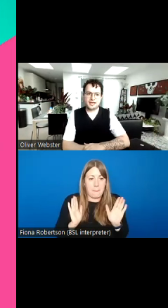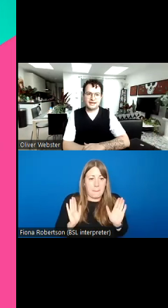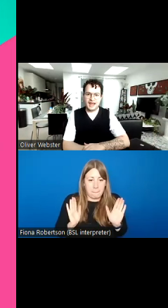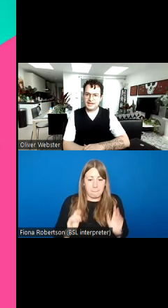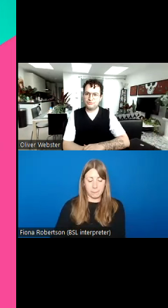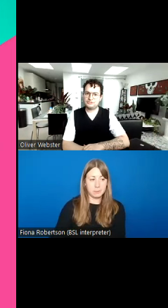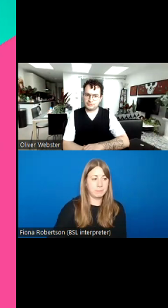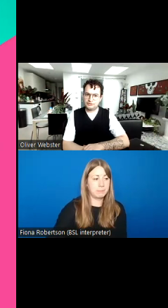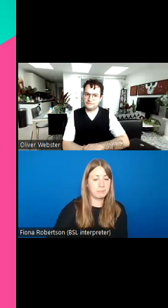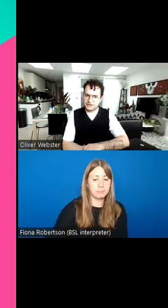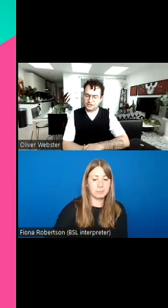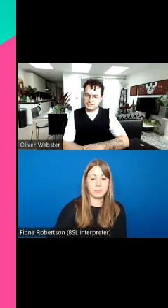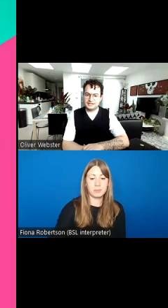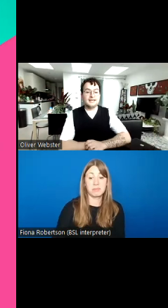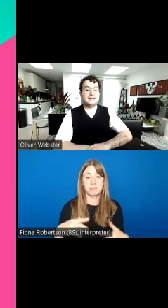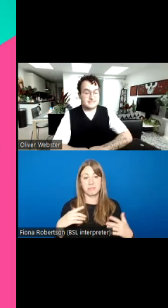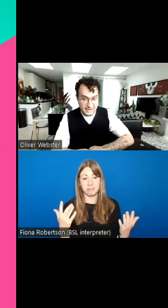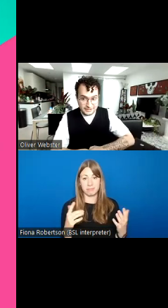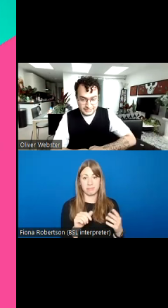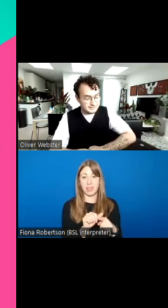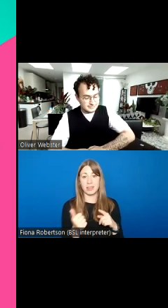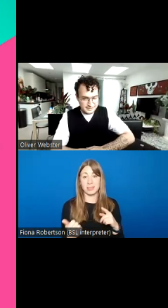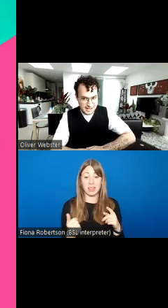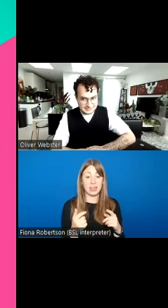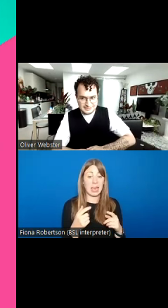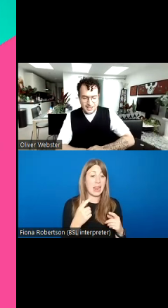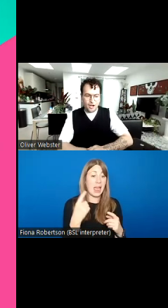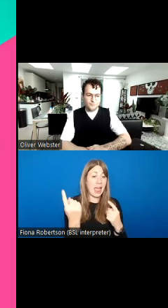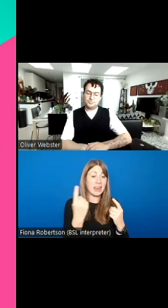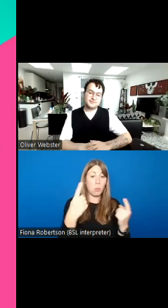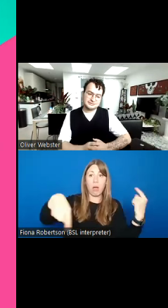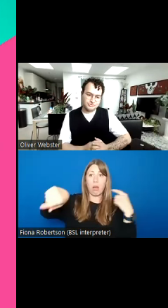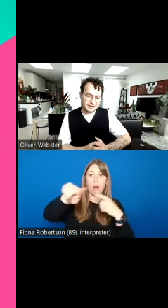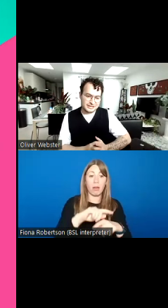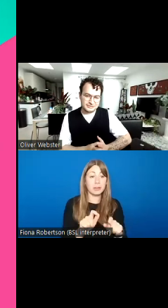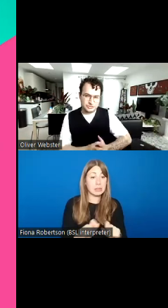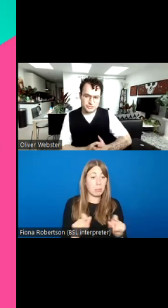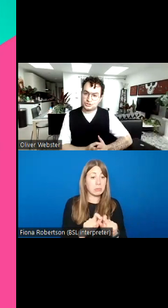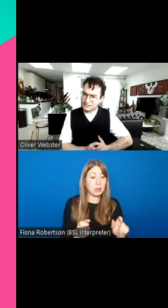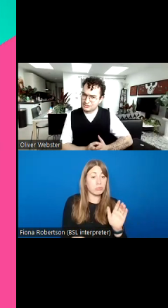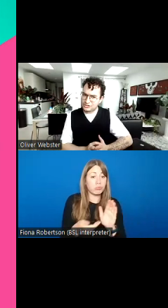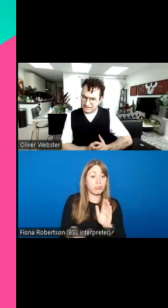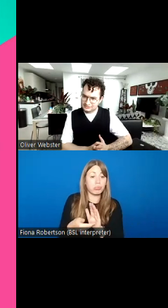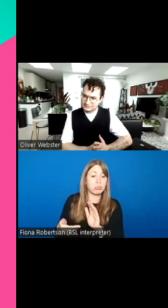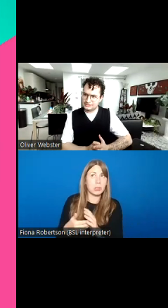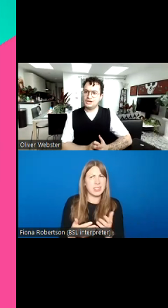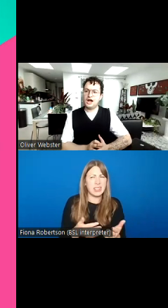Can anyone subtitle videos? Technically, yes, but that's not really the question. The question is,